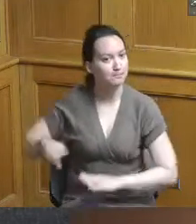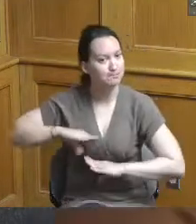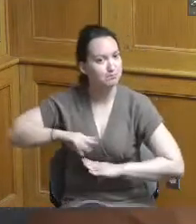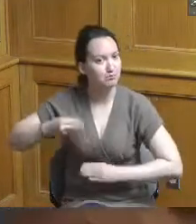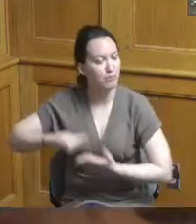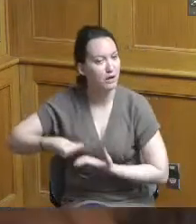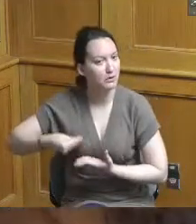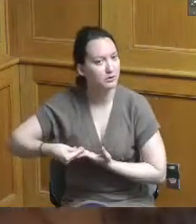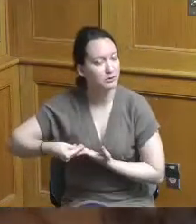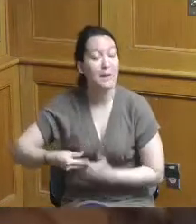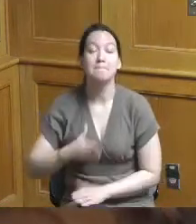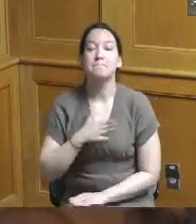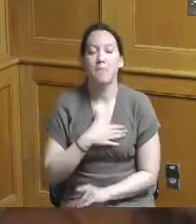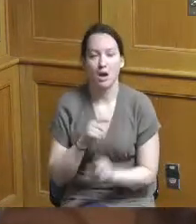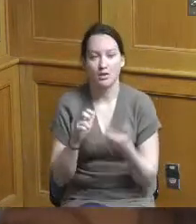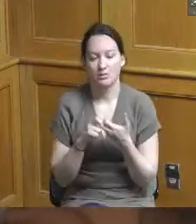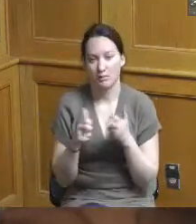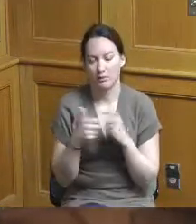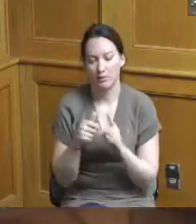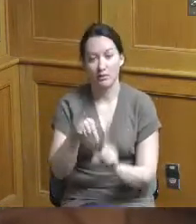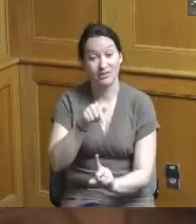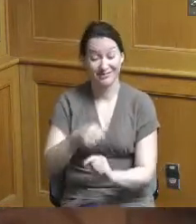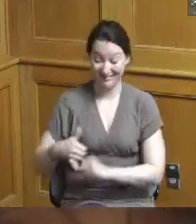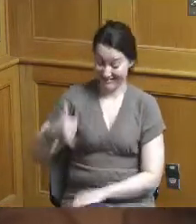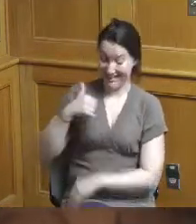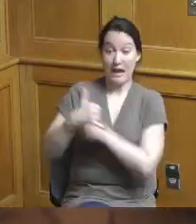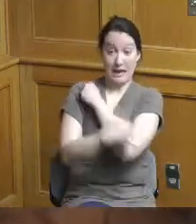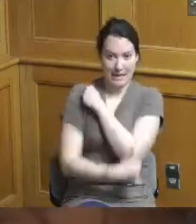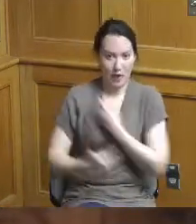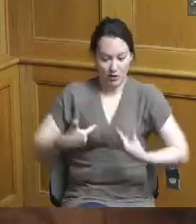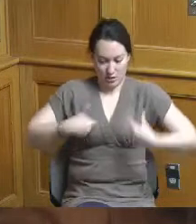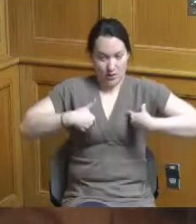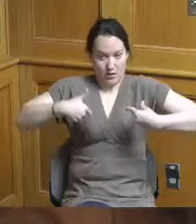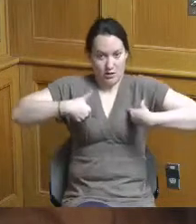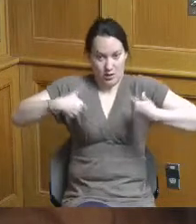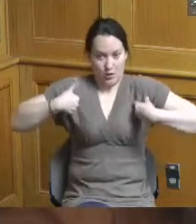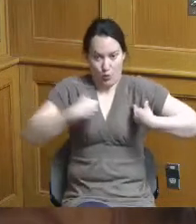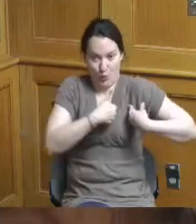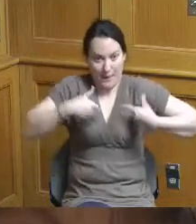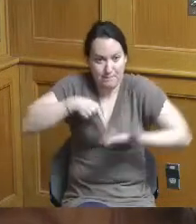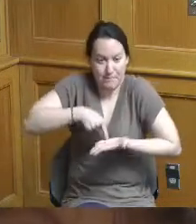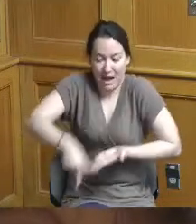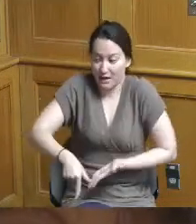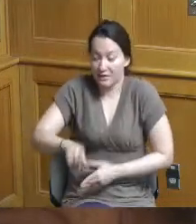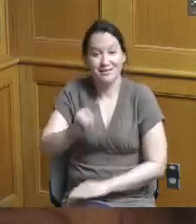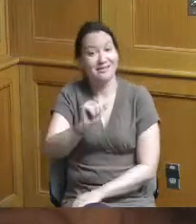my issue is should the county have to be the ones to pay it and the county taxpayers are paying it